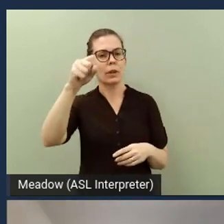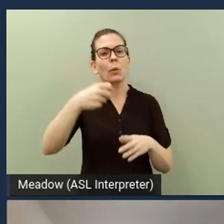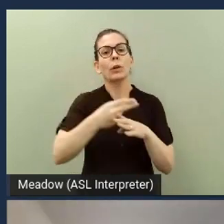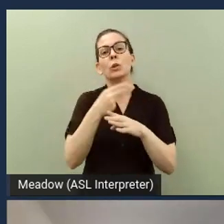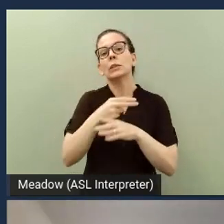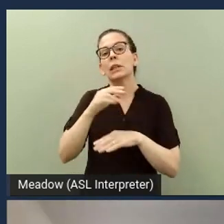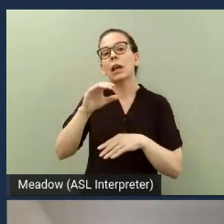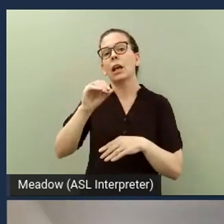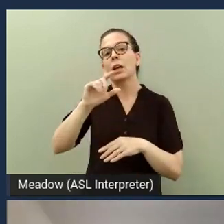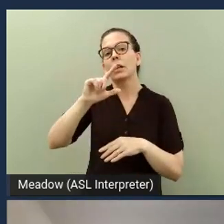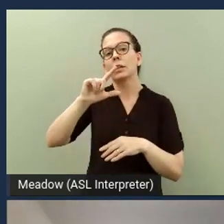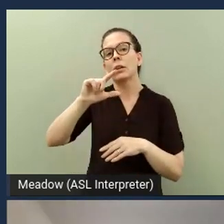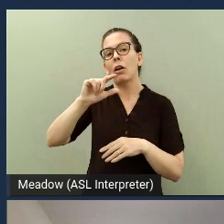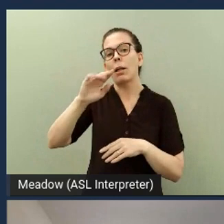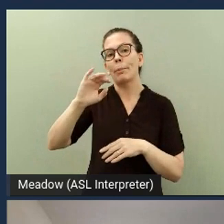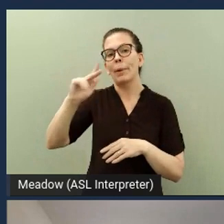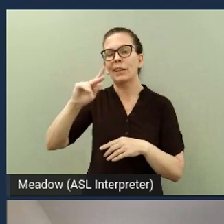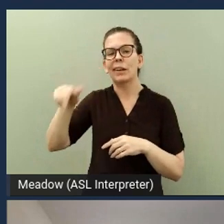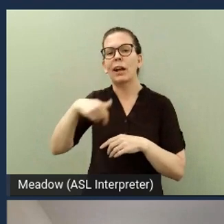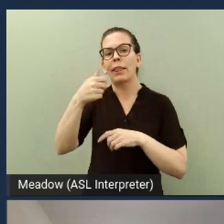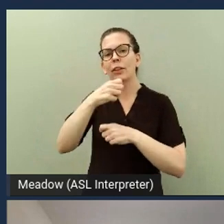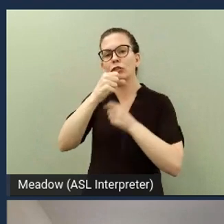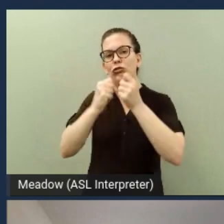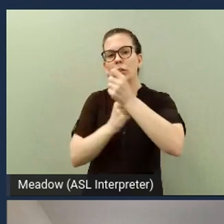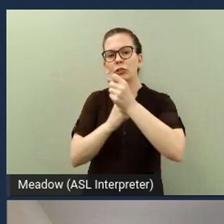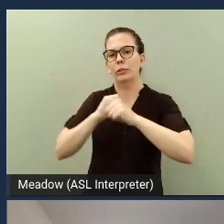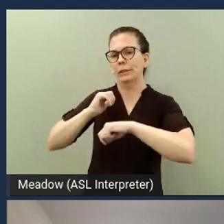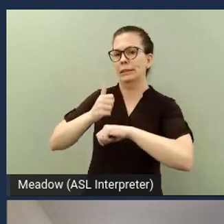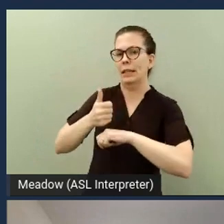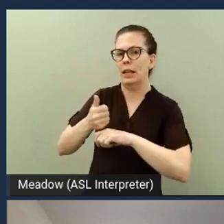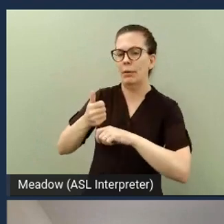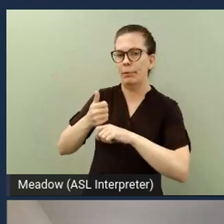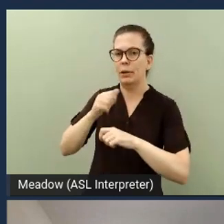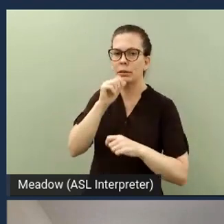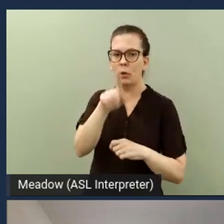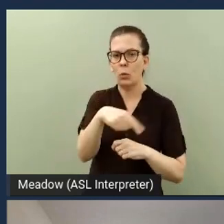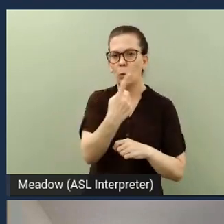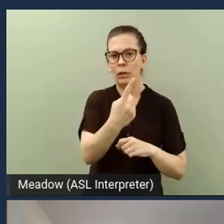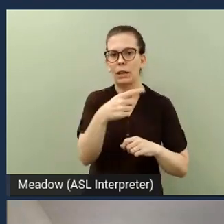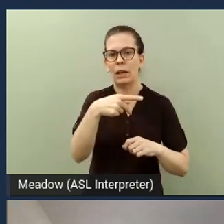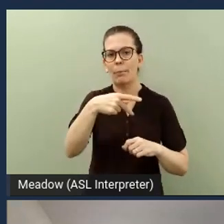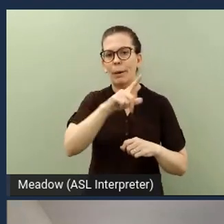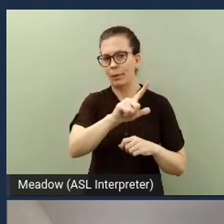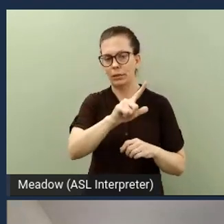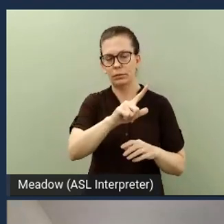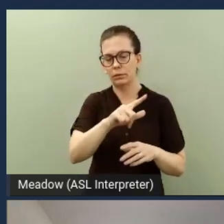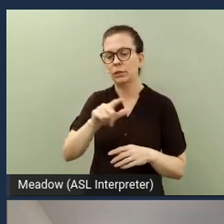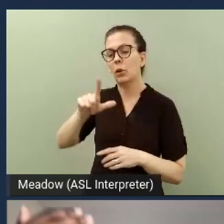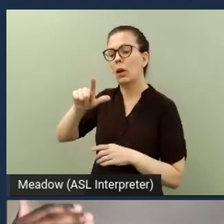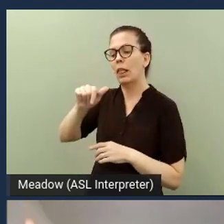there's some other infrastructure that you need to set up beyond just the pipeline, so in the Lambda step,